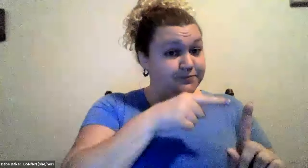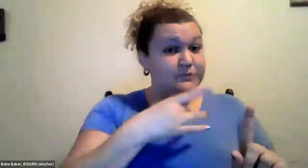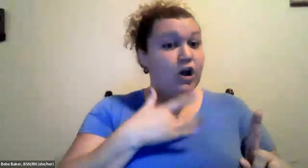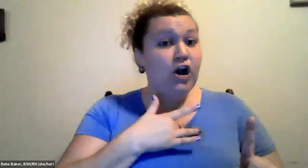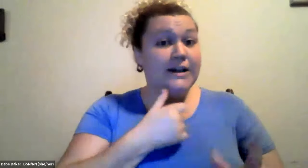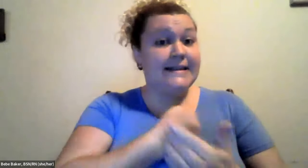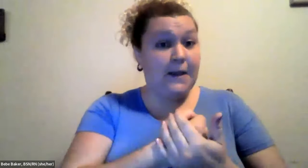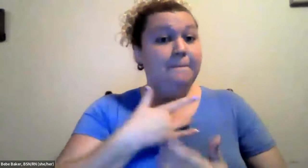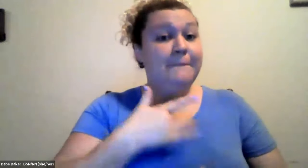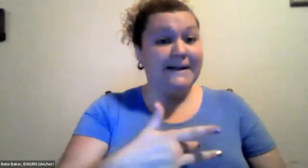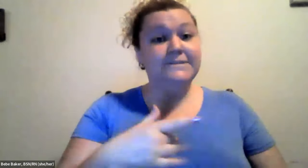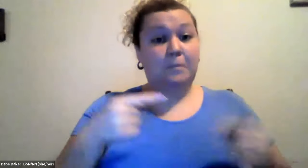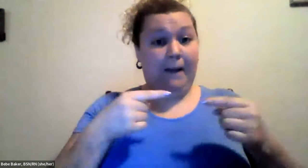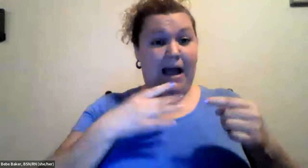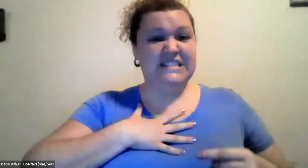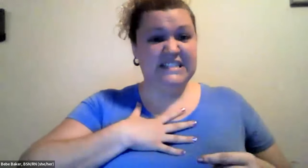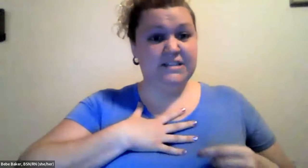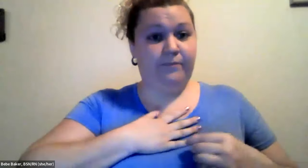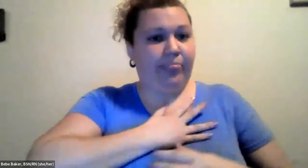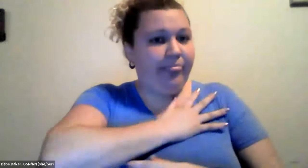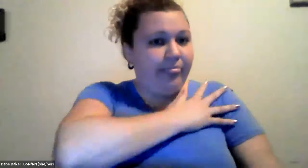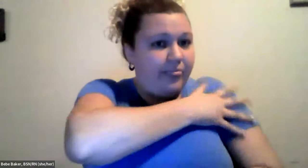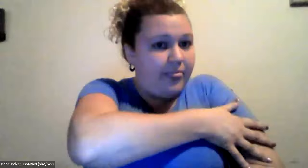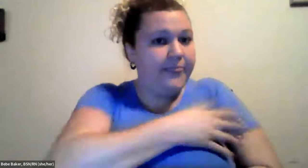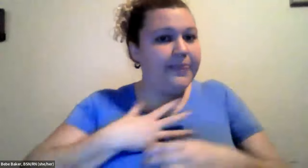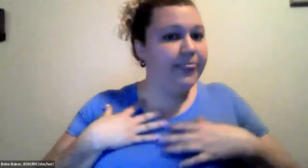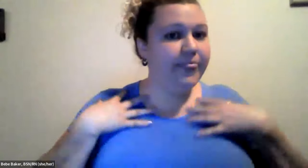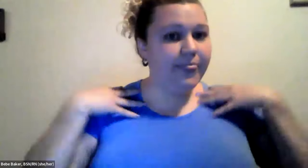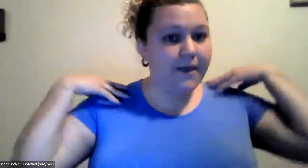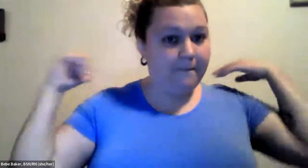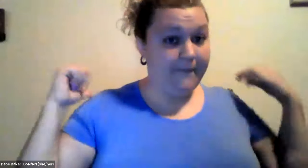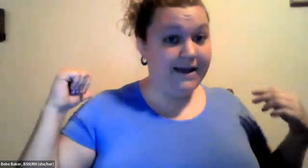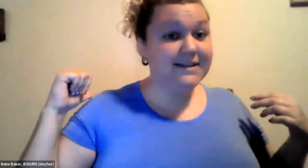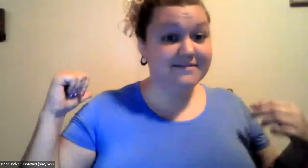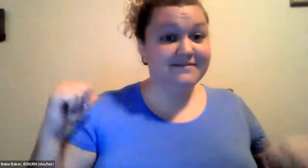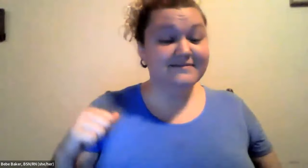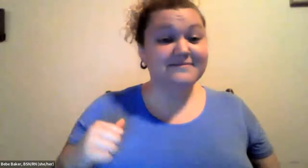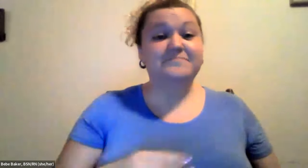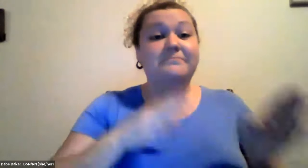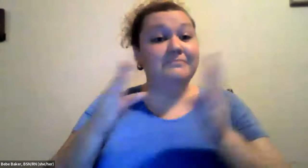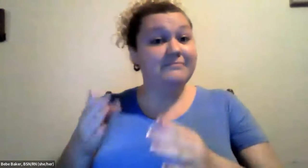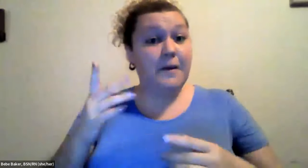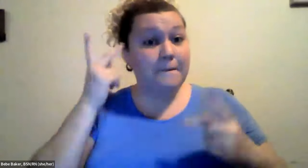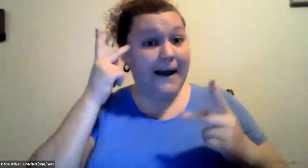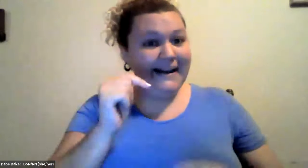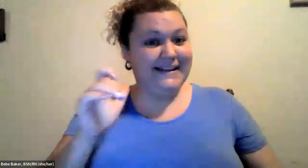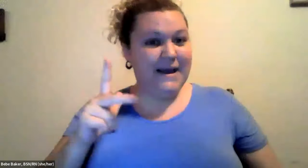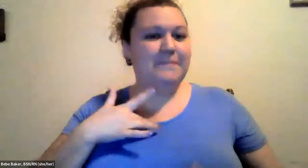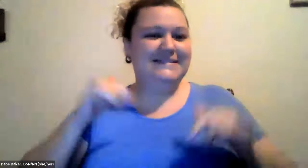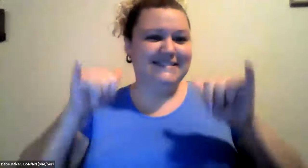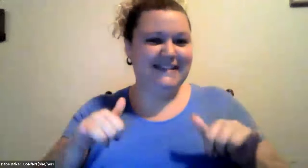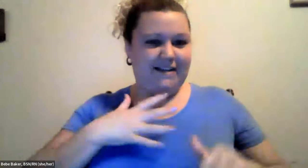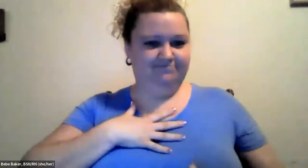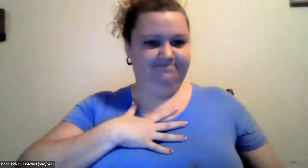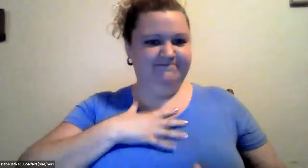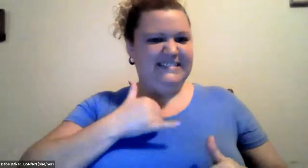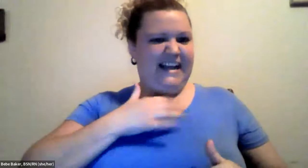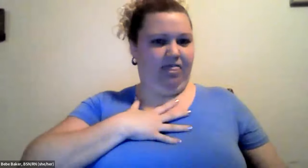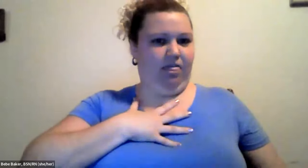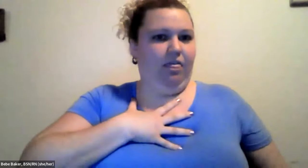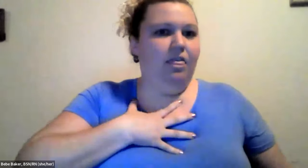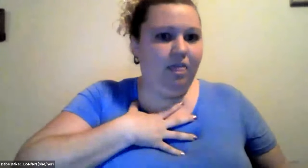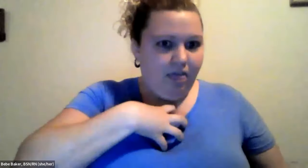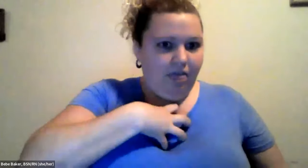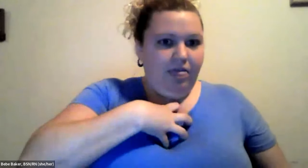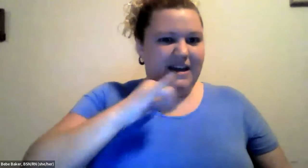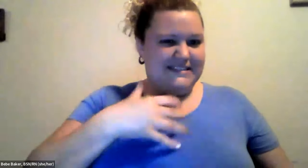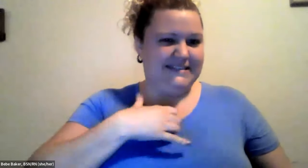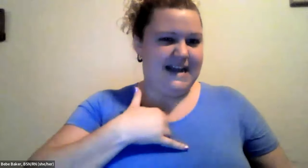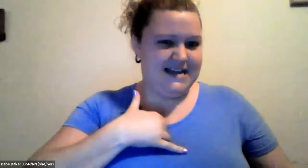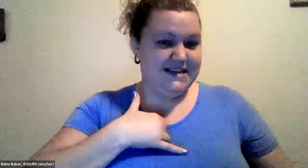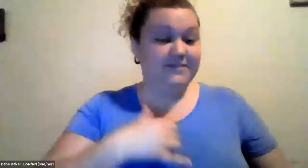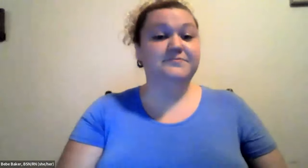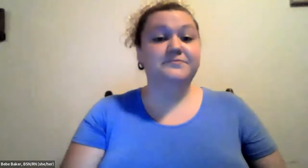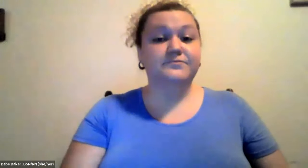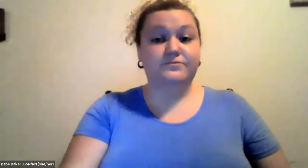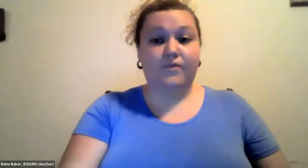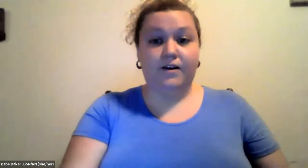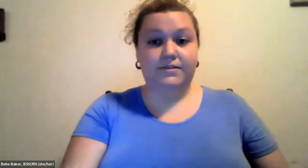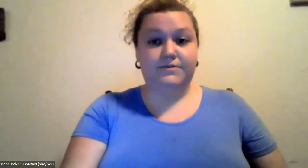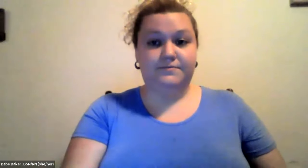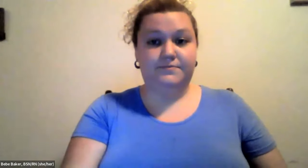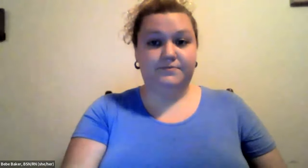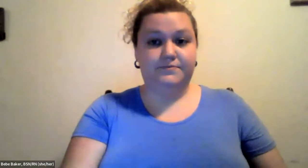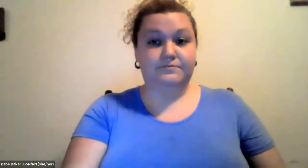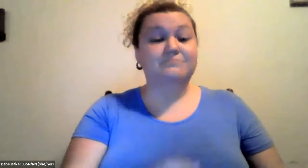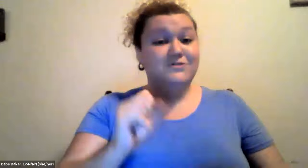Cristine Saunders: So i'll tell you how you can tell the difference, a heart attack usually has pain in the chest that goes down into the back or into the Left arm a panic attack just stays in the chest area, it feels really tight just in that one area.